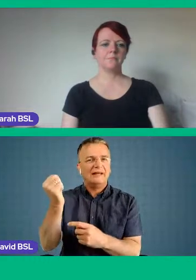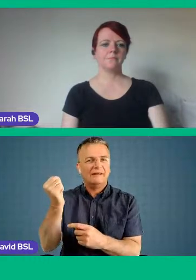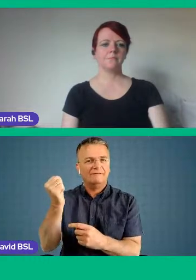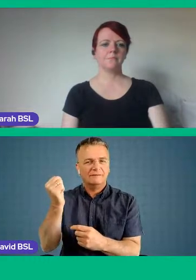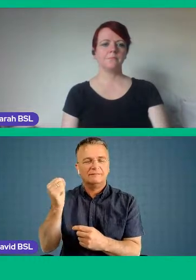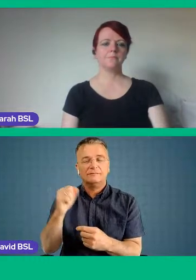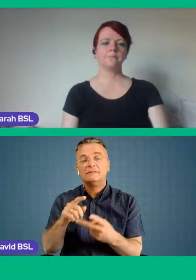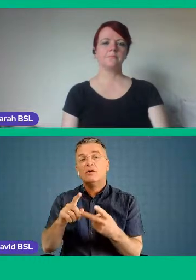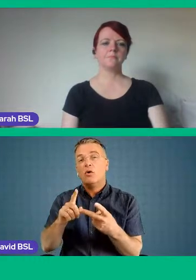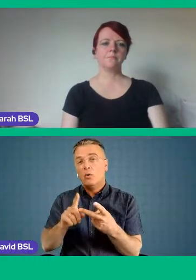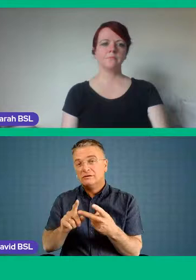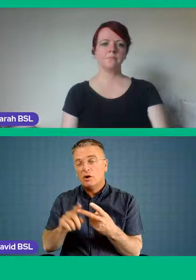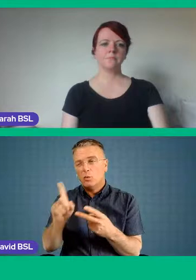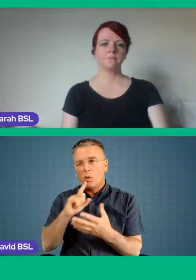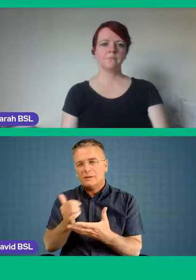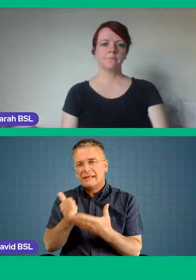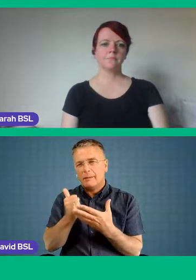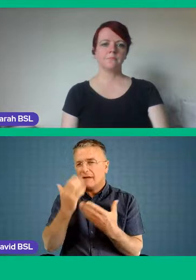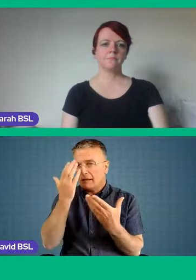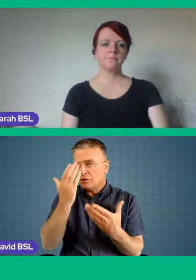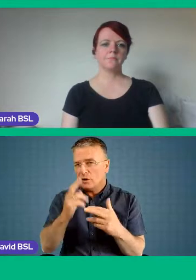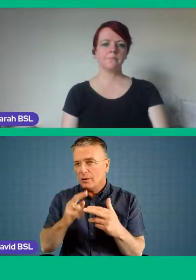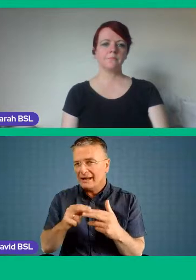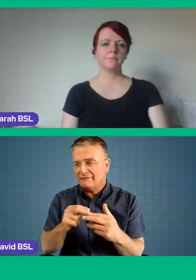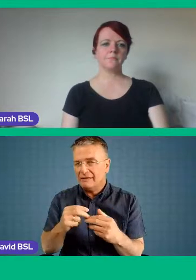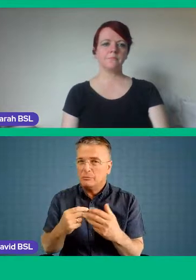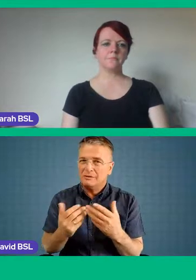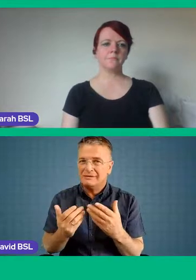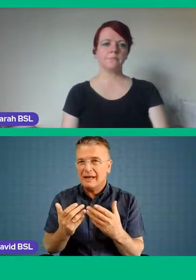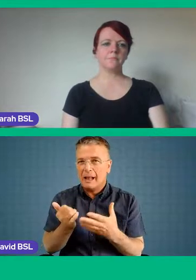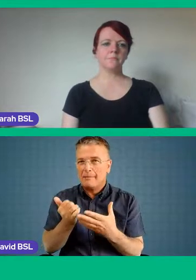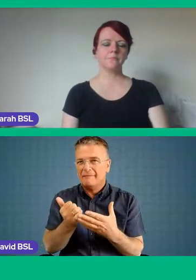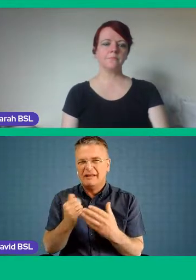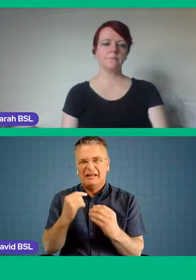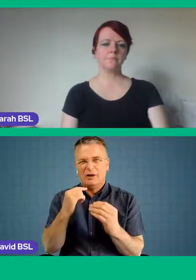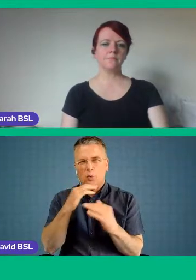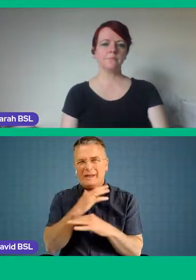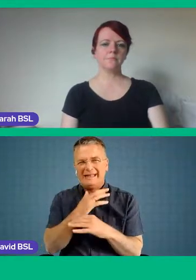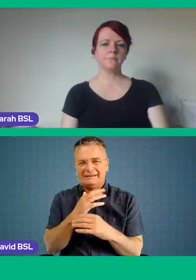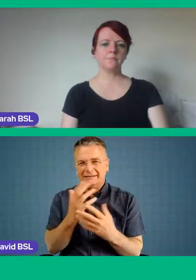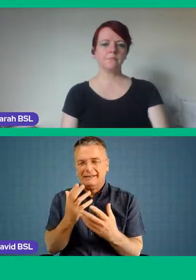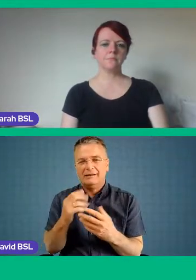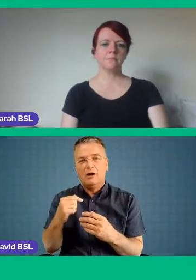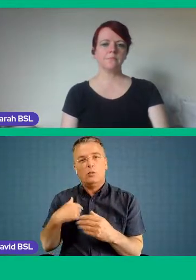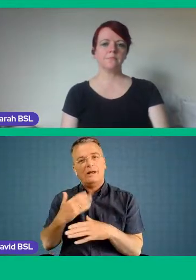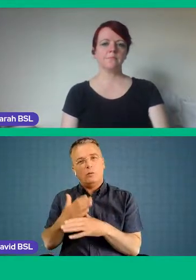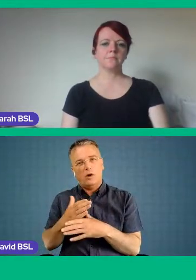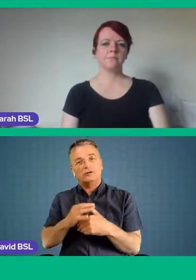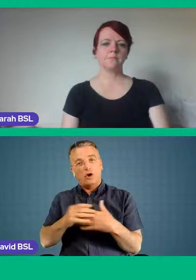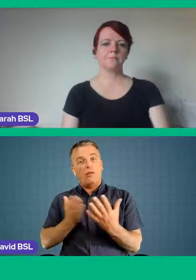What was also really helpful, I don't do not do if this would have helped in a weird way,